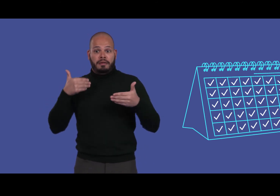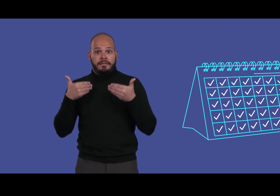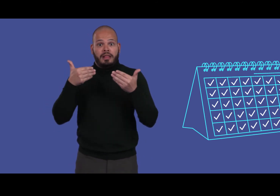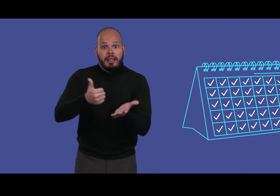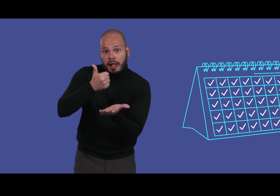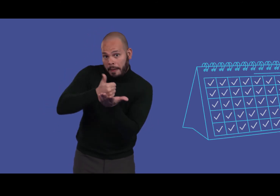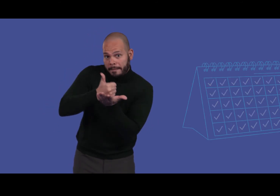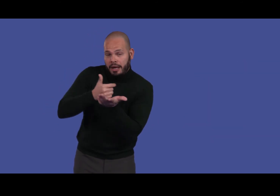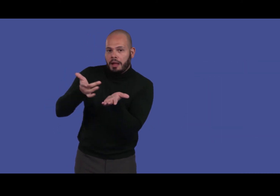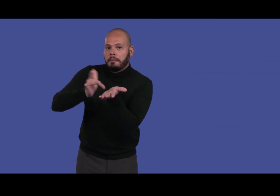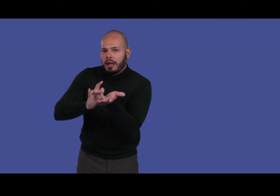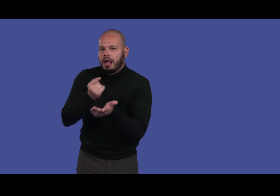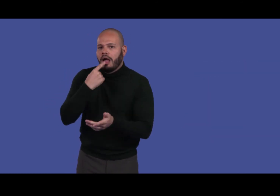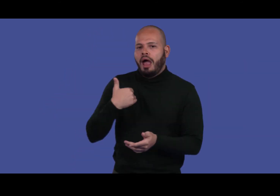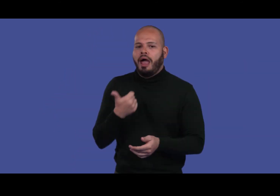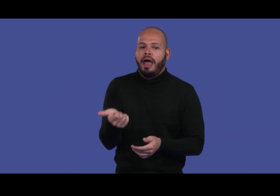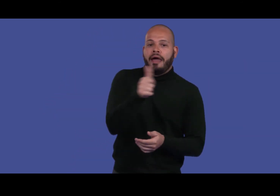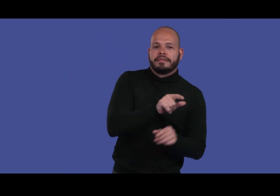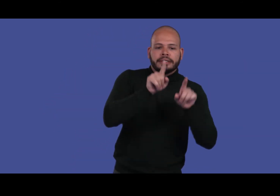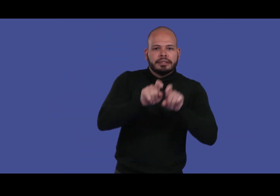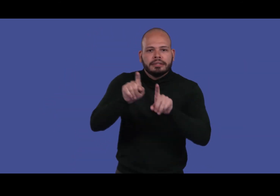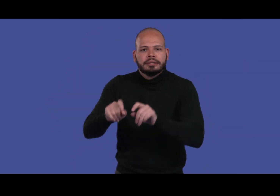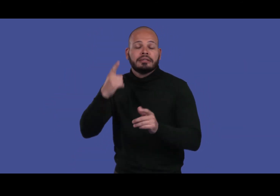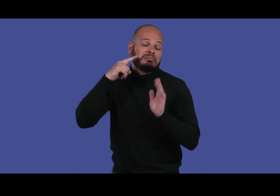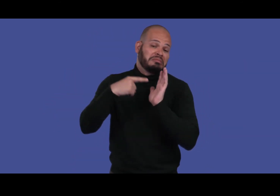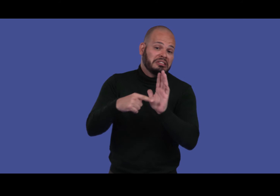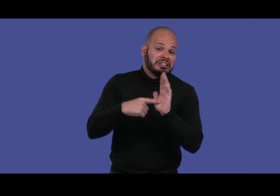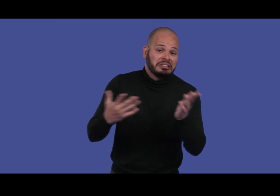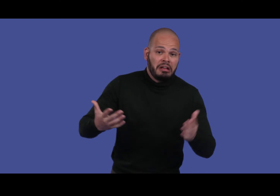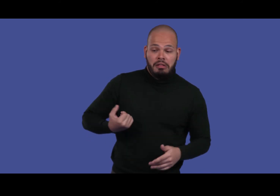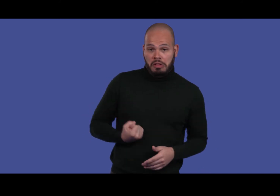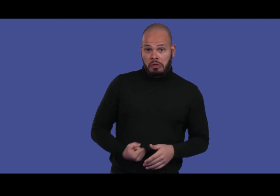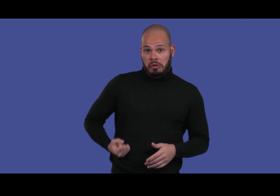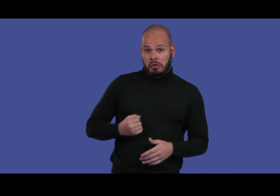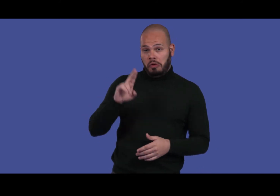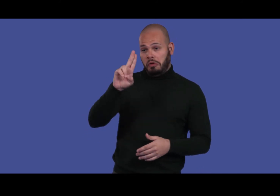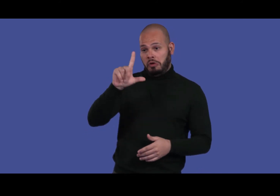Before treatment, there are some other tests too,